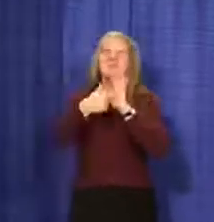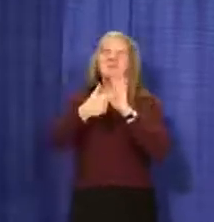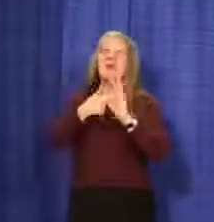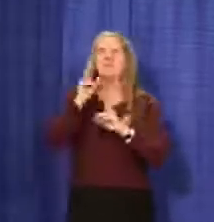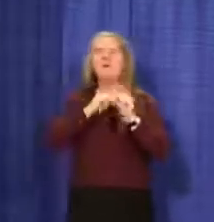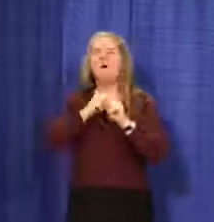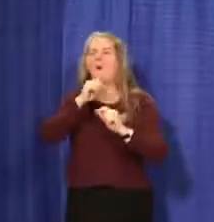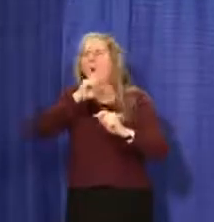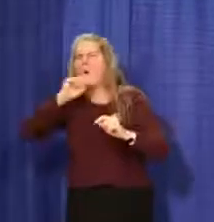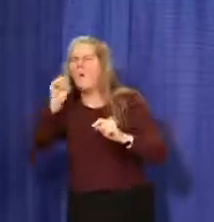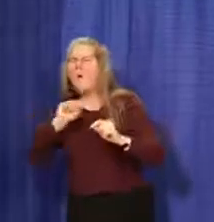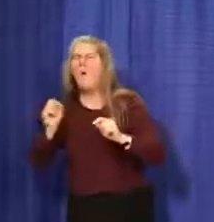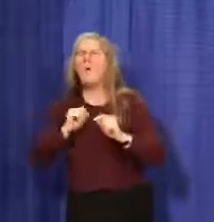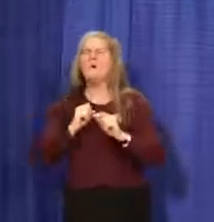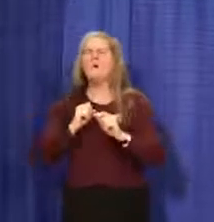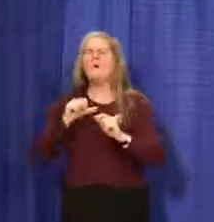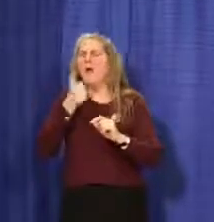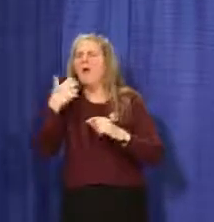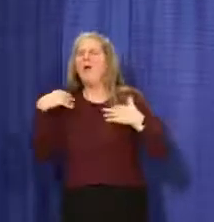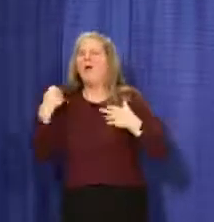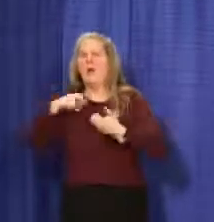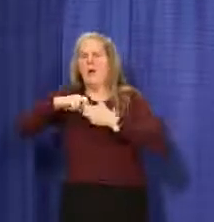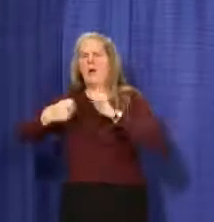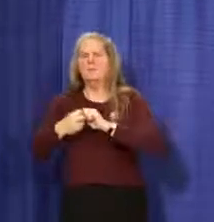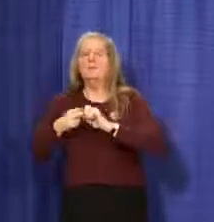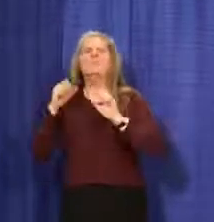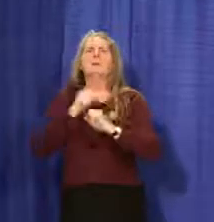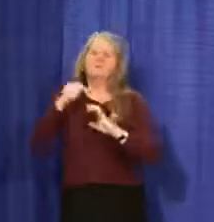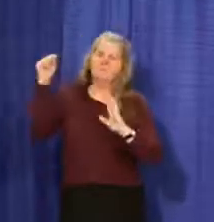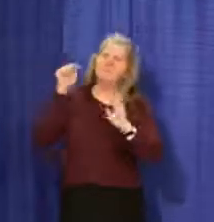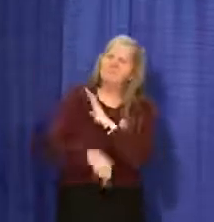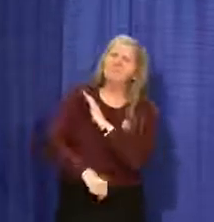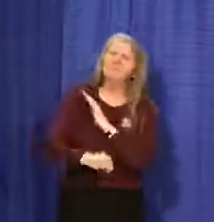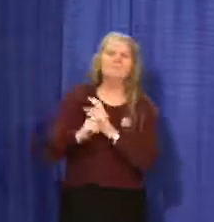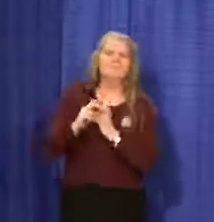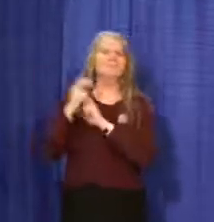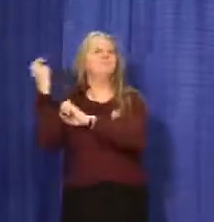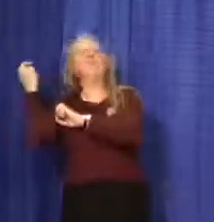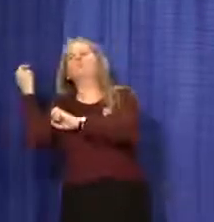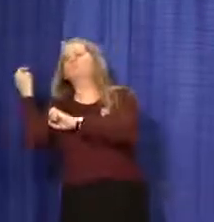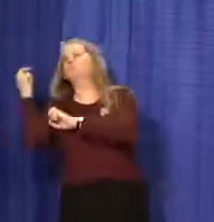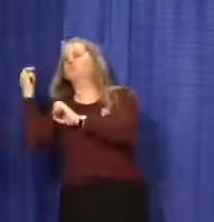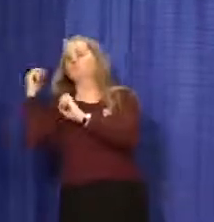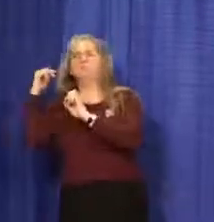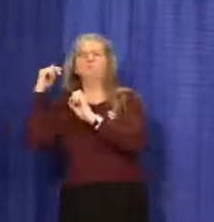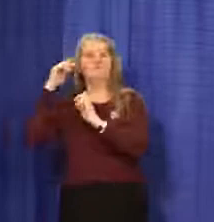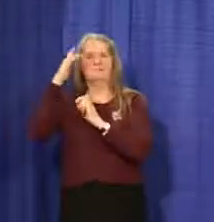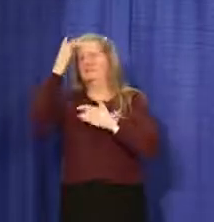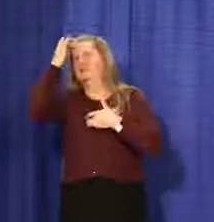are older or who have underlying health conditions, it can be severe or even fatal.